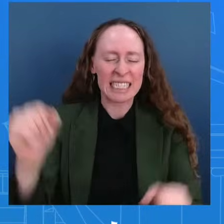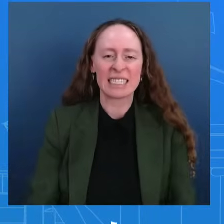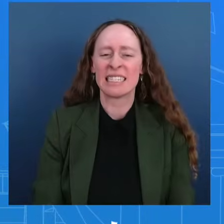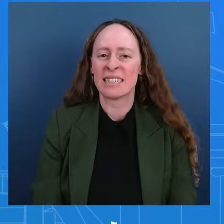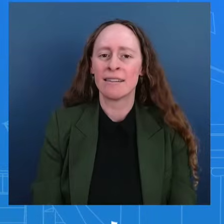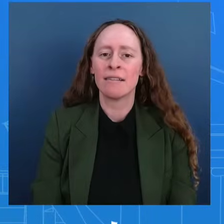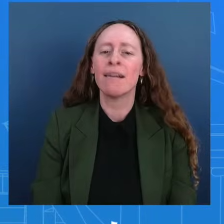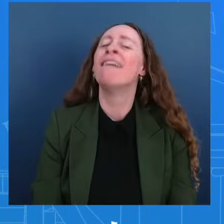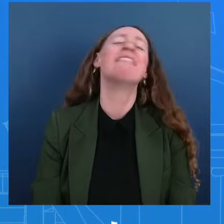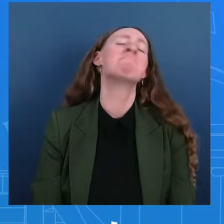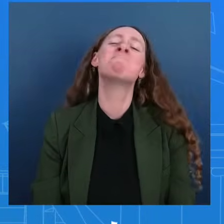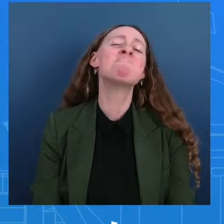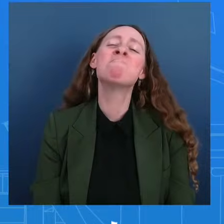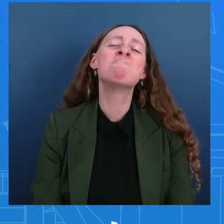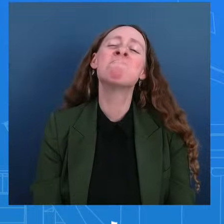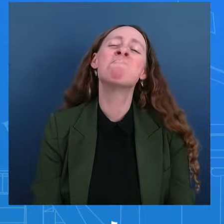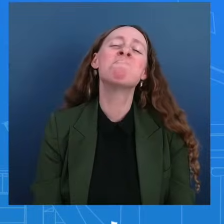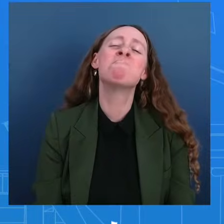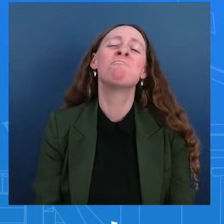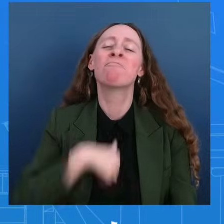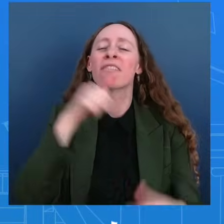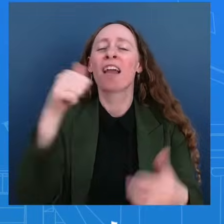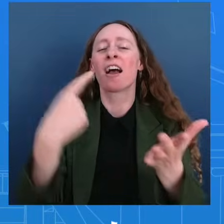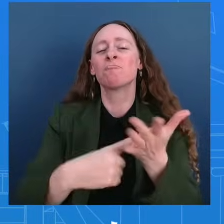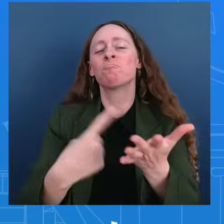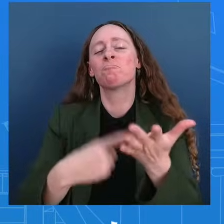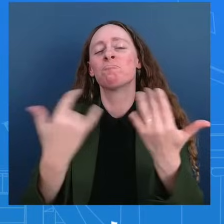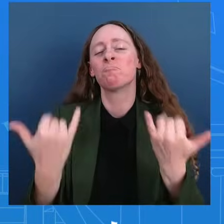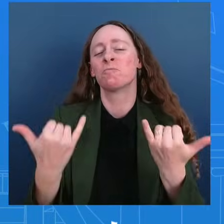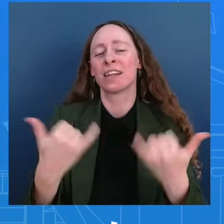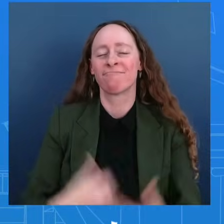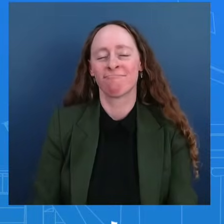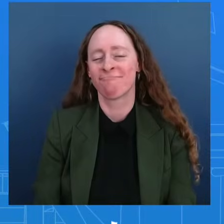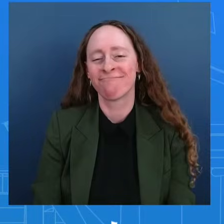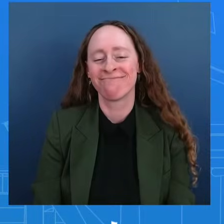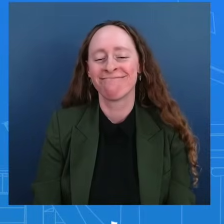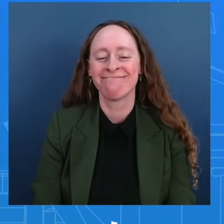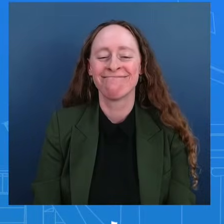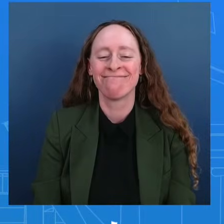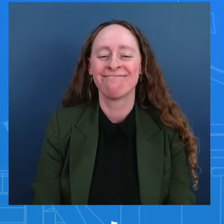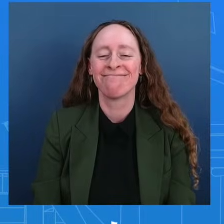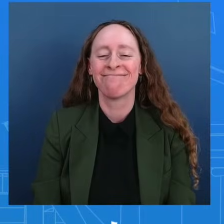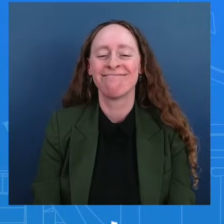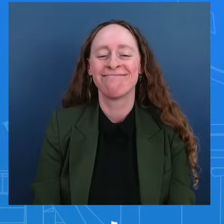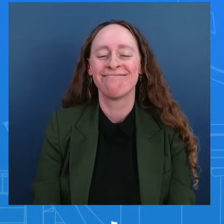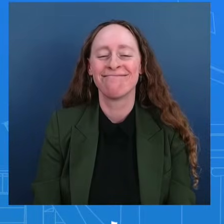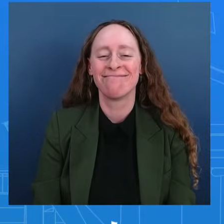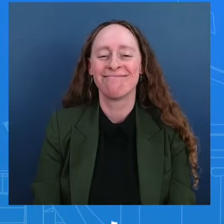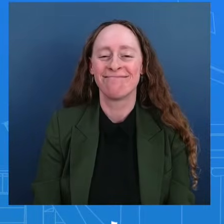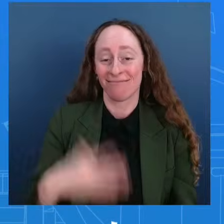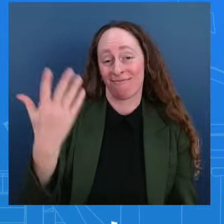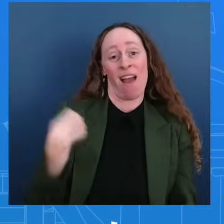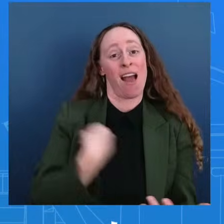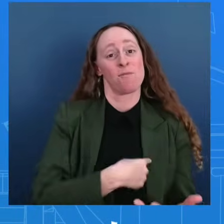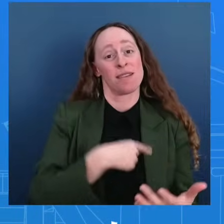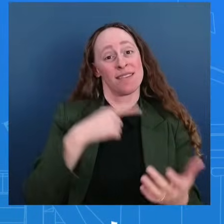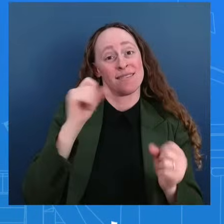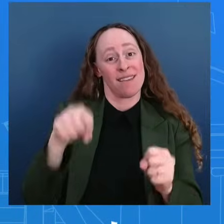What I can say is that we are all very proud of what the vice president has been able to accomplish with this president